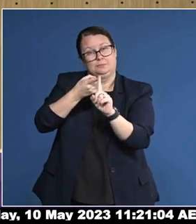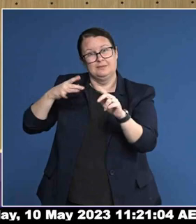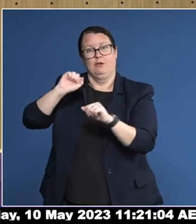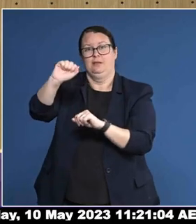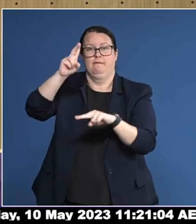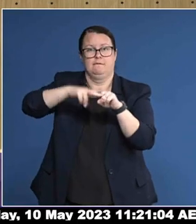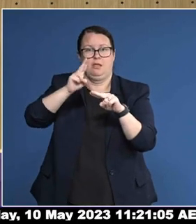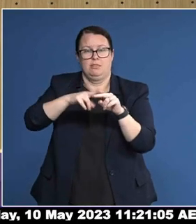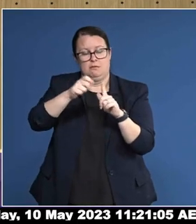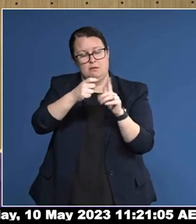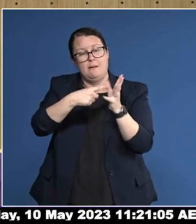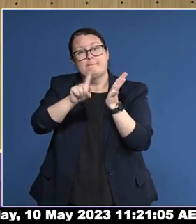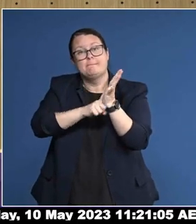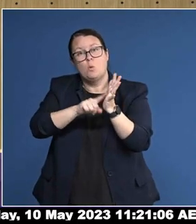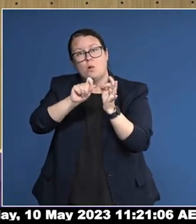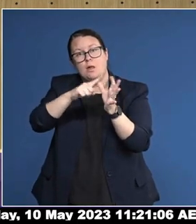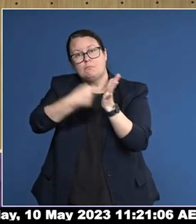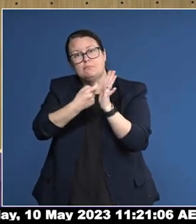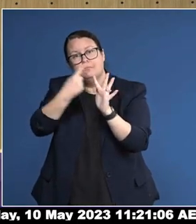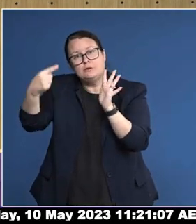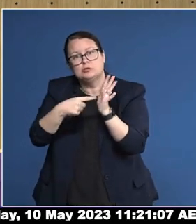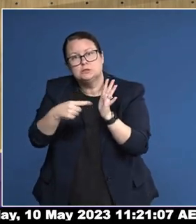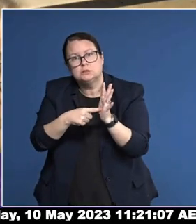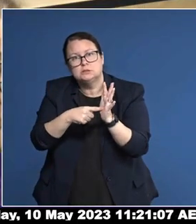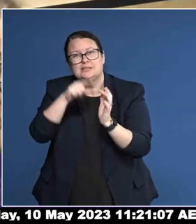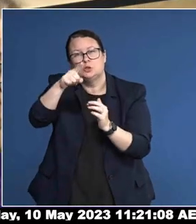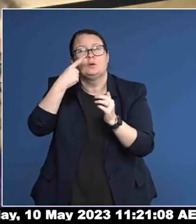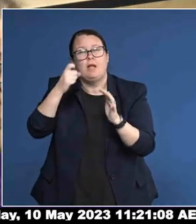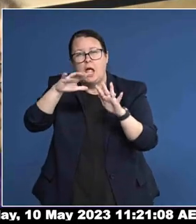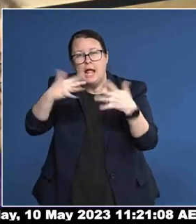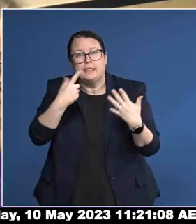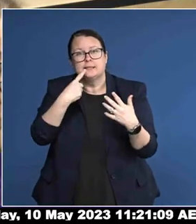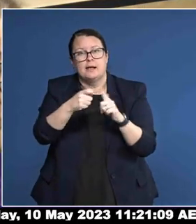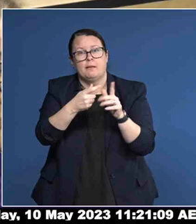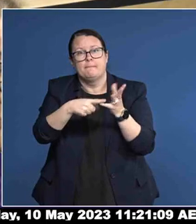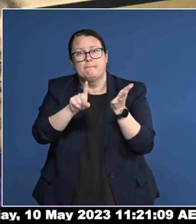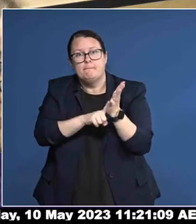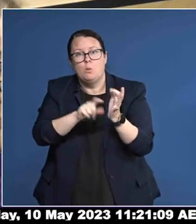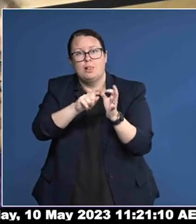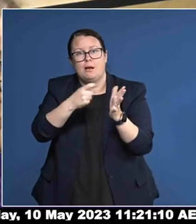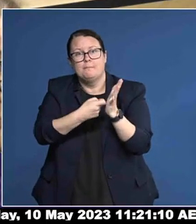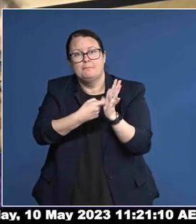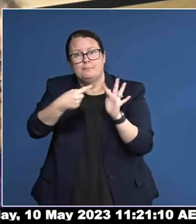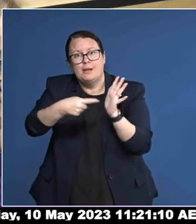Did you find any record that supported Paul Barrett was informed that he could send Kaleb